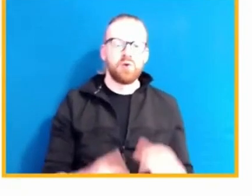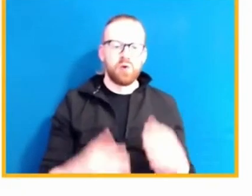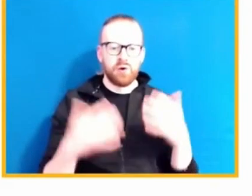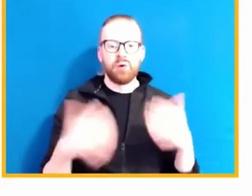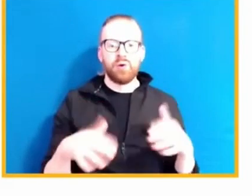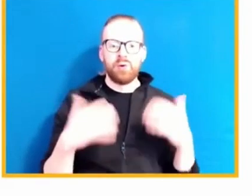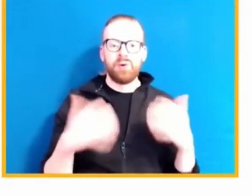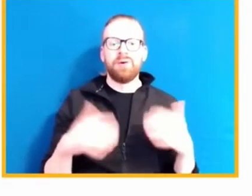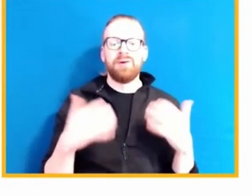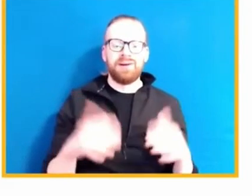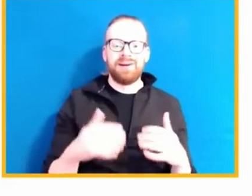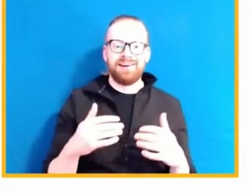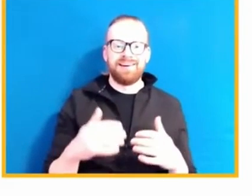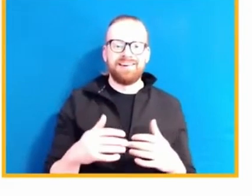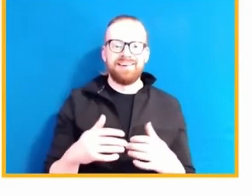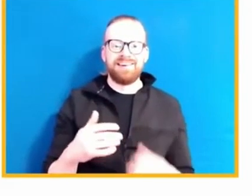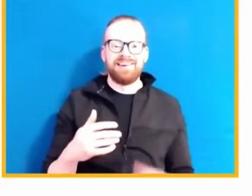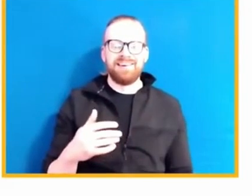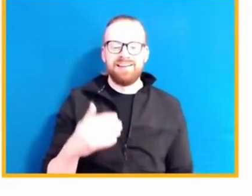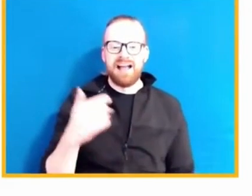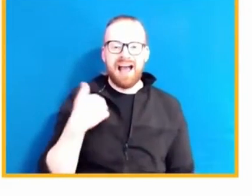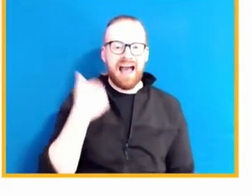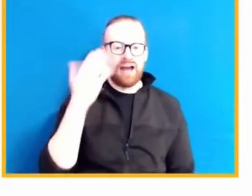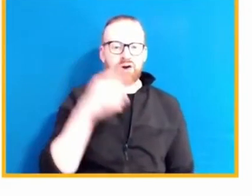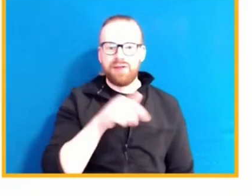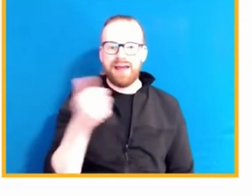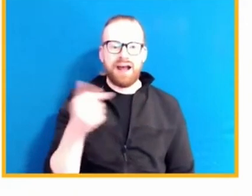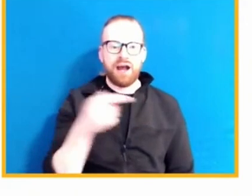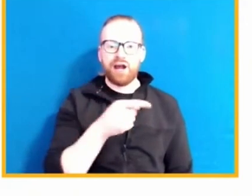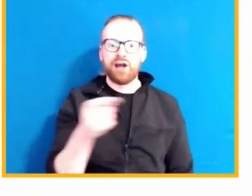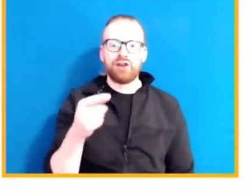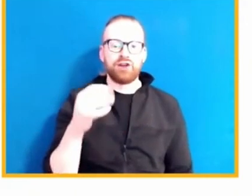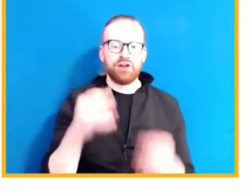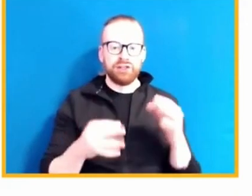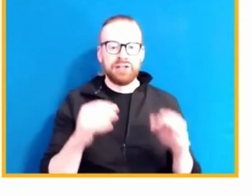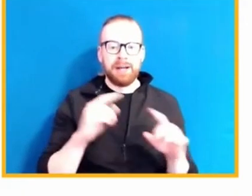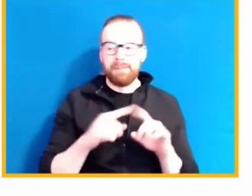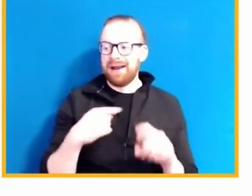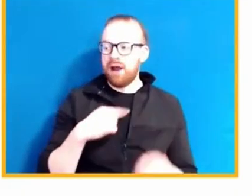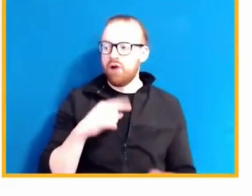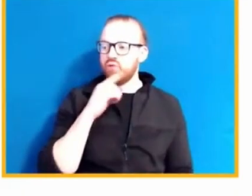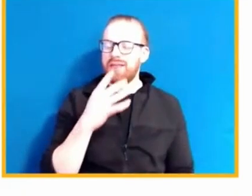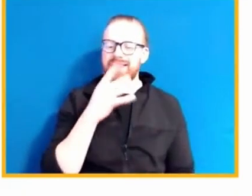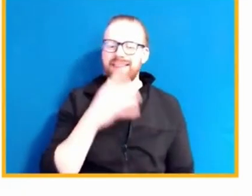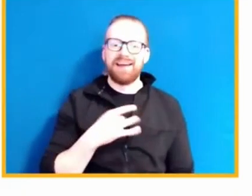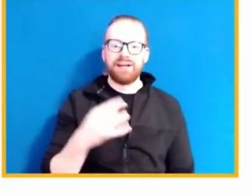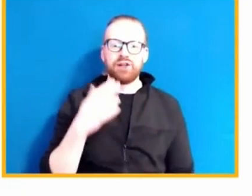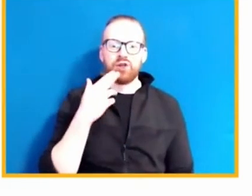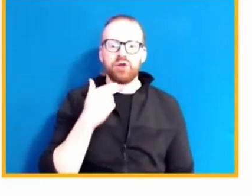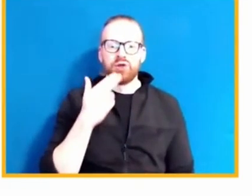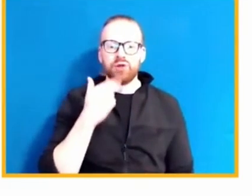[Zeke] Oh my goodness. I don't know about the rest of my judges but I was, I was really liking those, you know, cutesy and you know, sort of like,